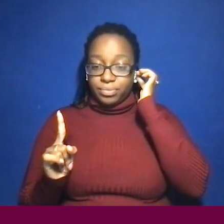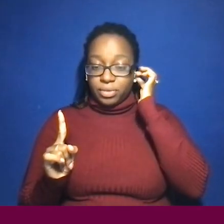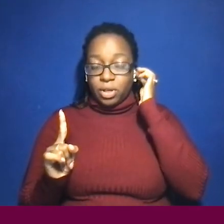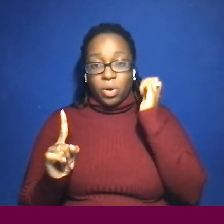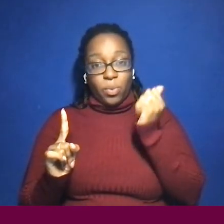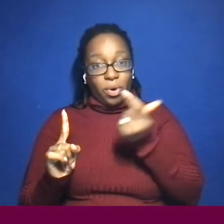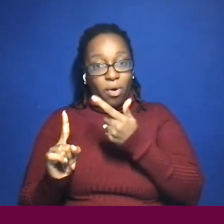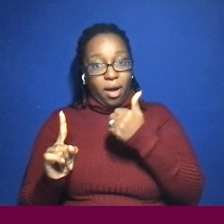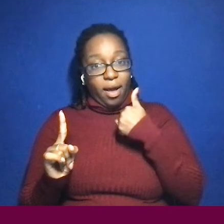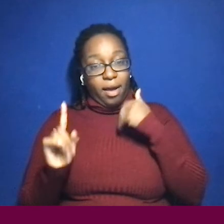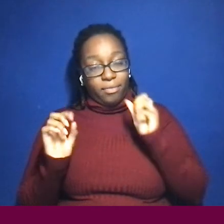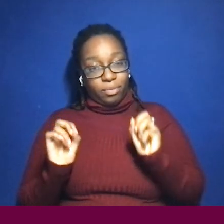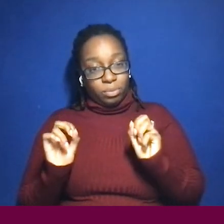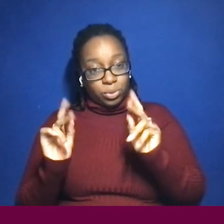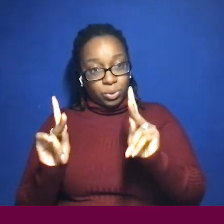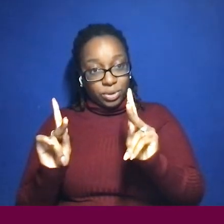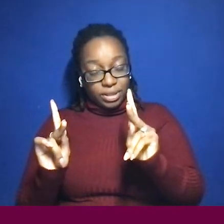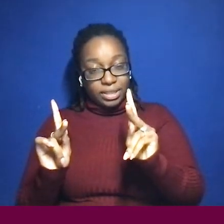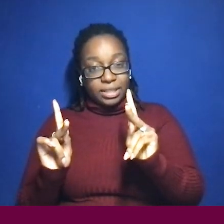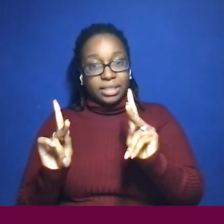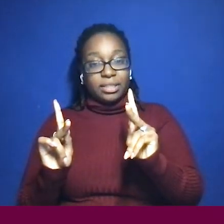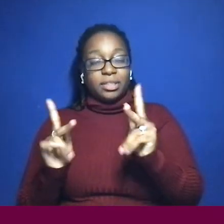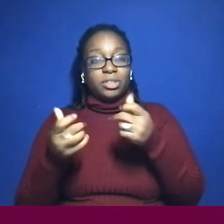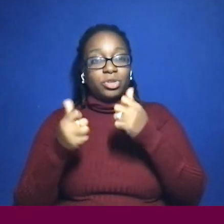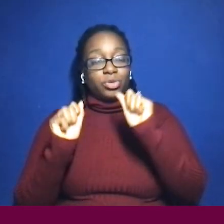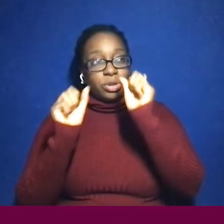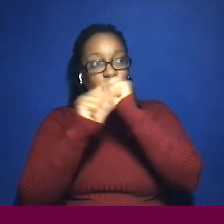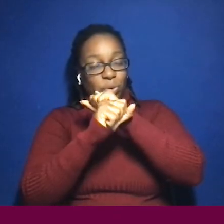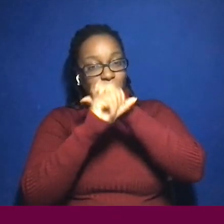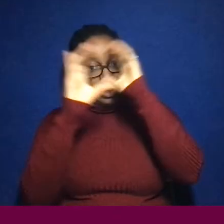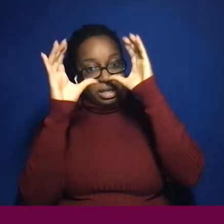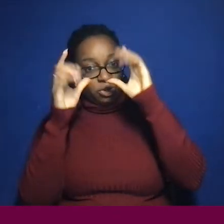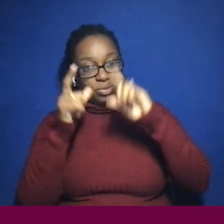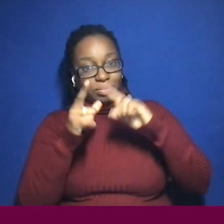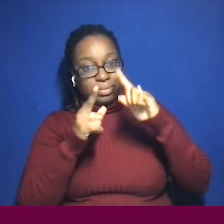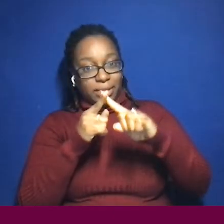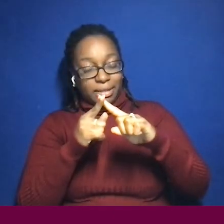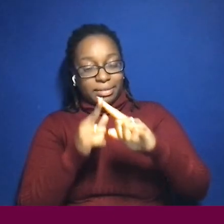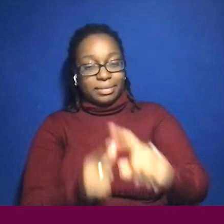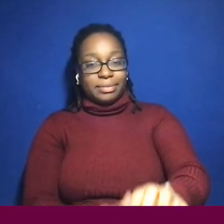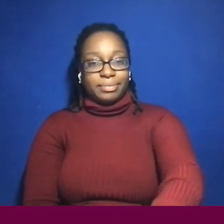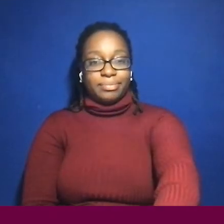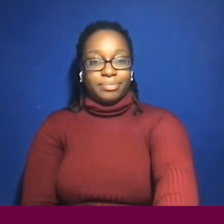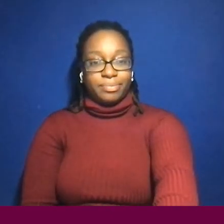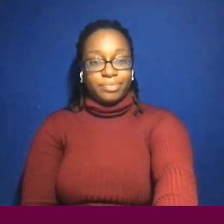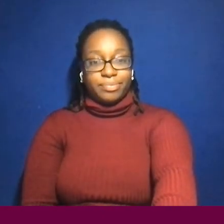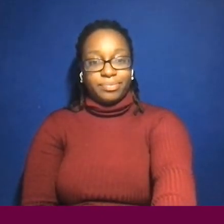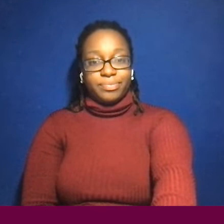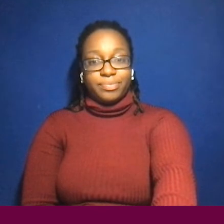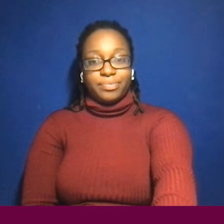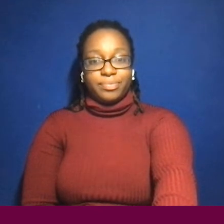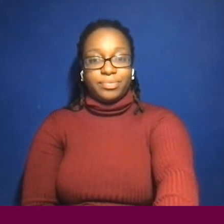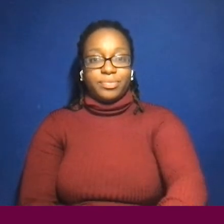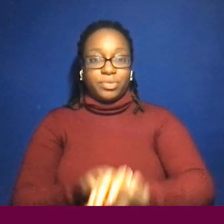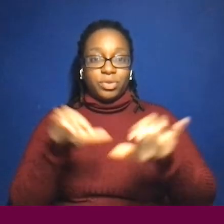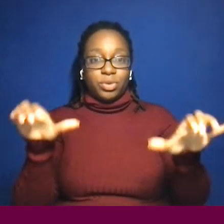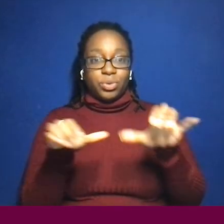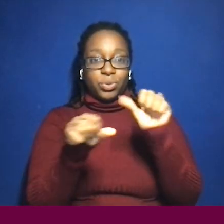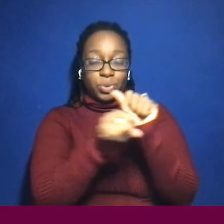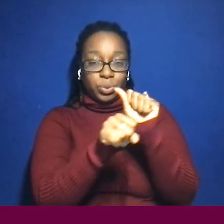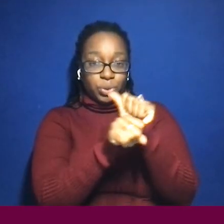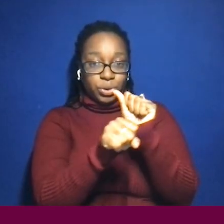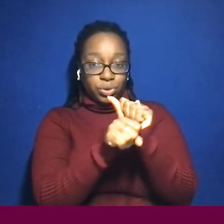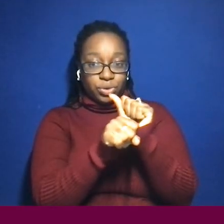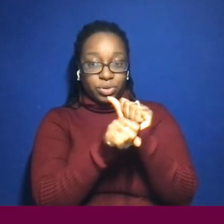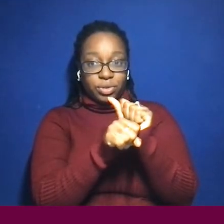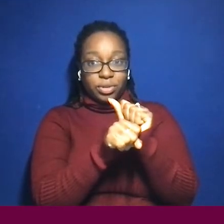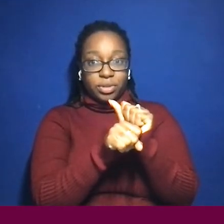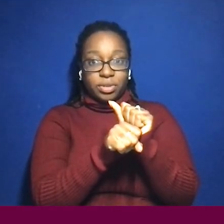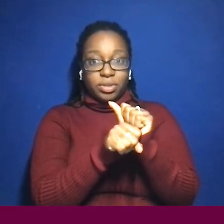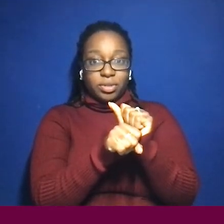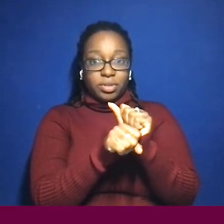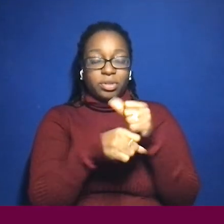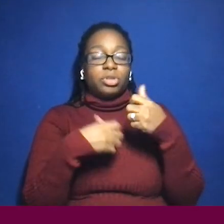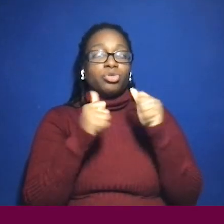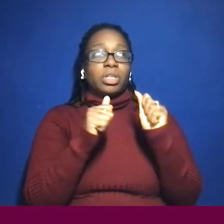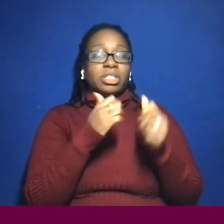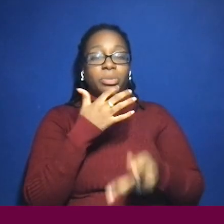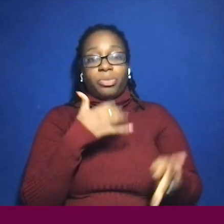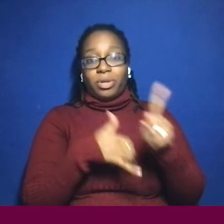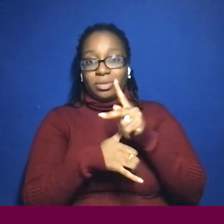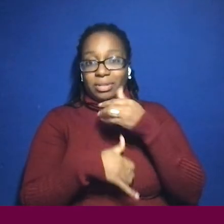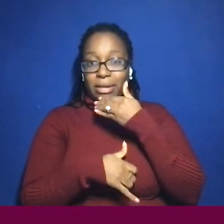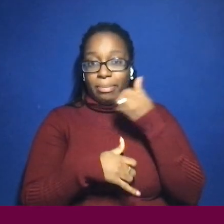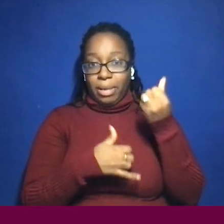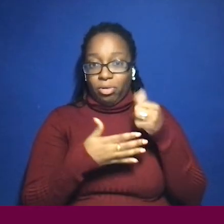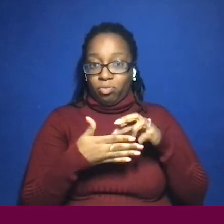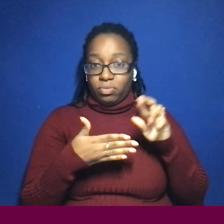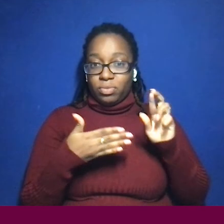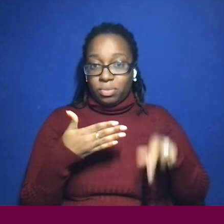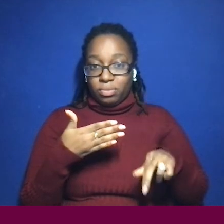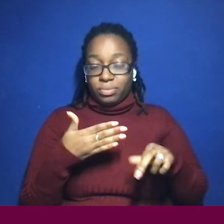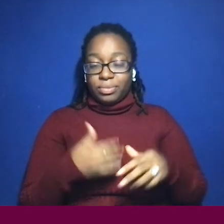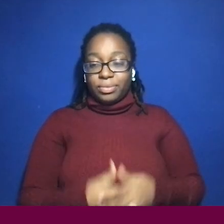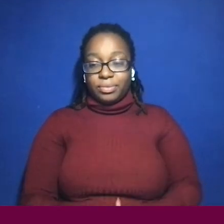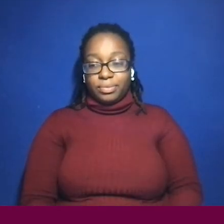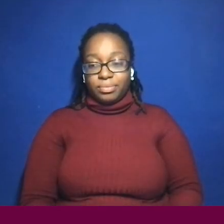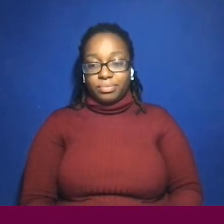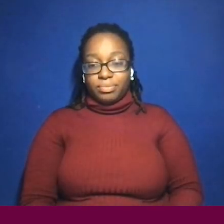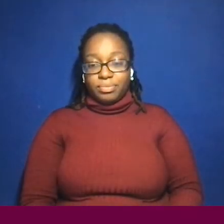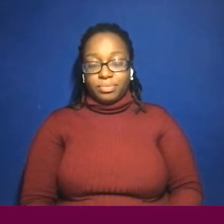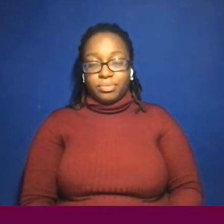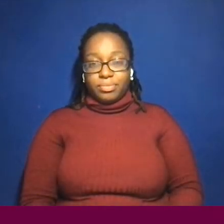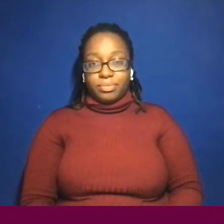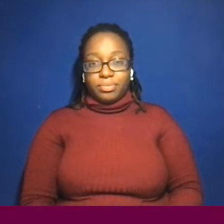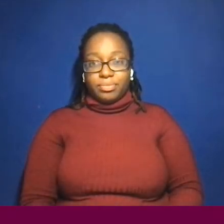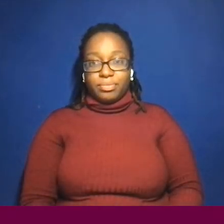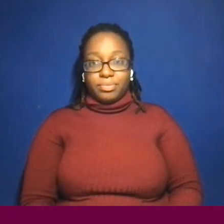opportunity to imagine and then do the work to prioritize better outcomes, I think this is a